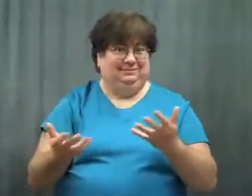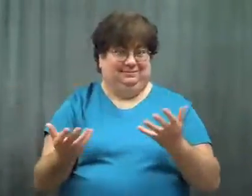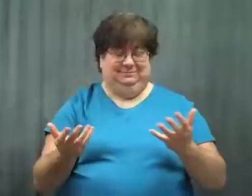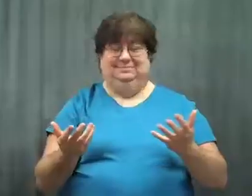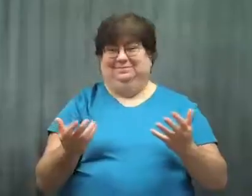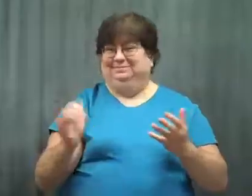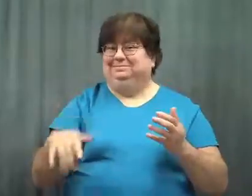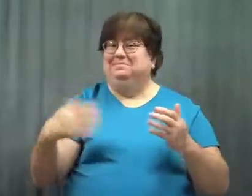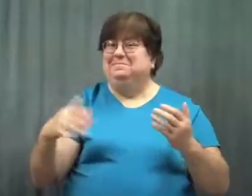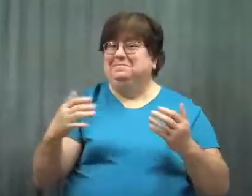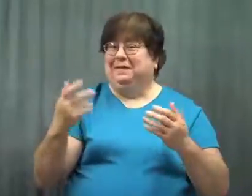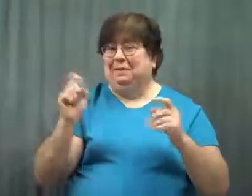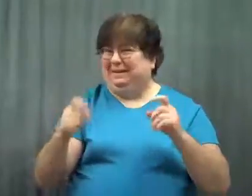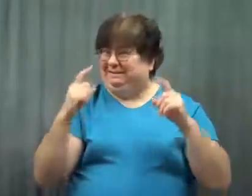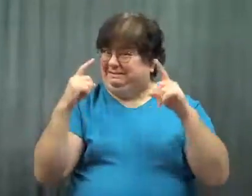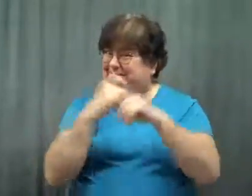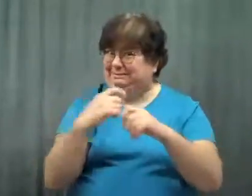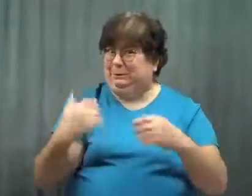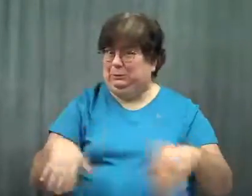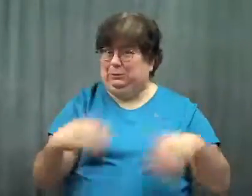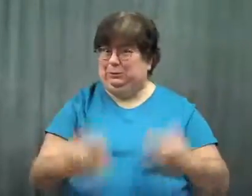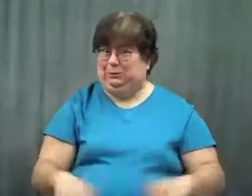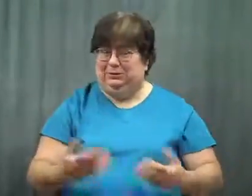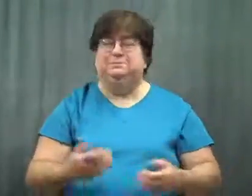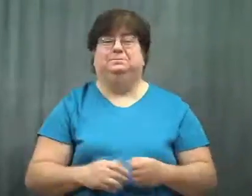It gets complicated.